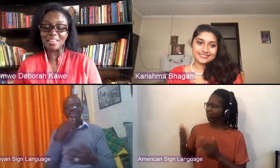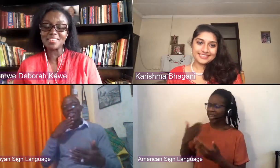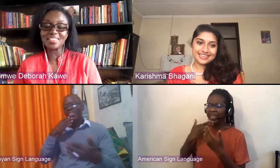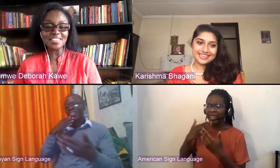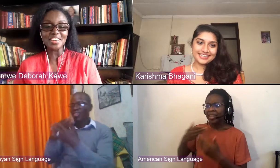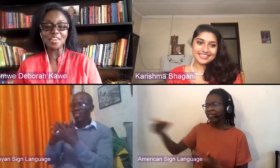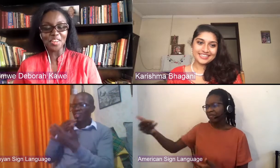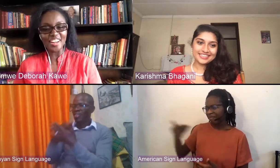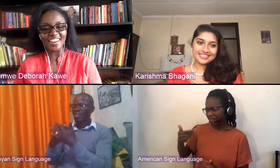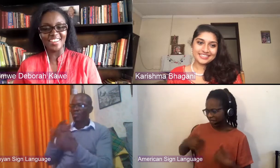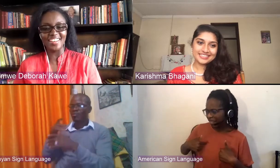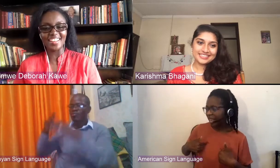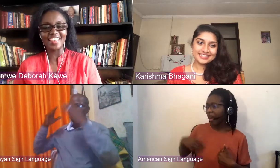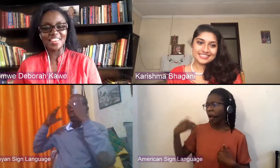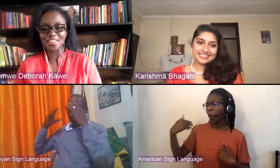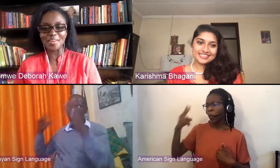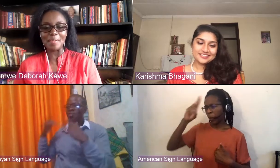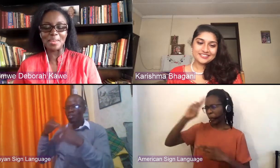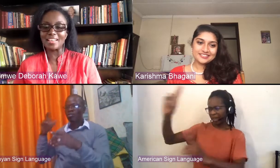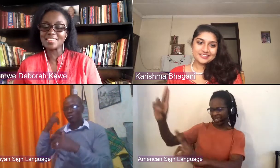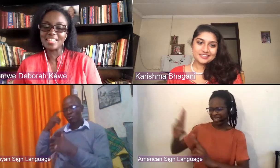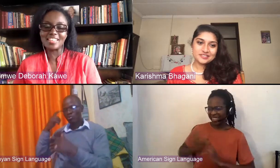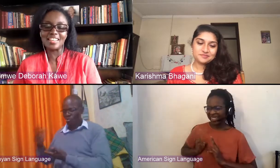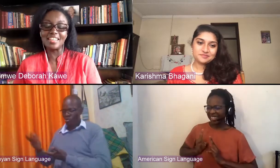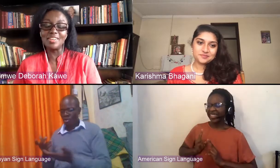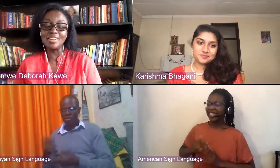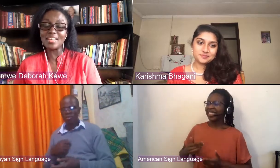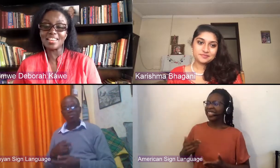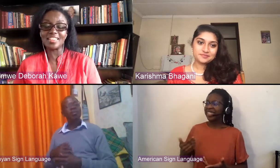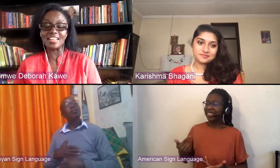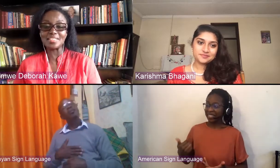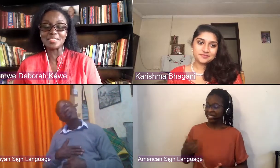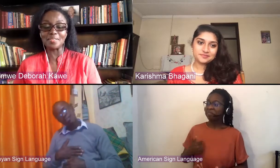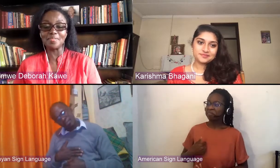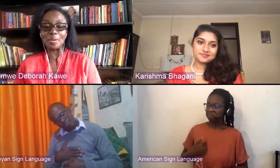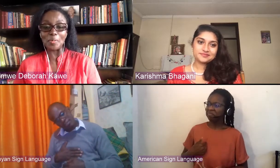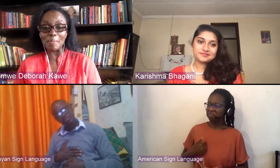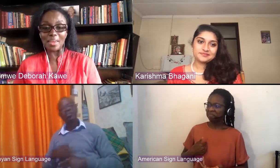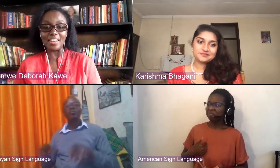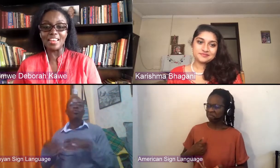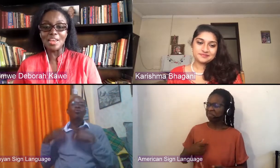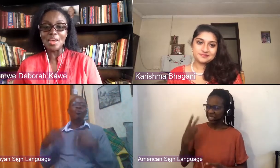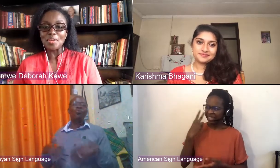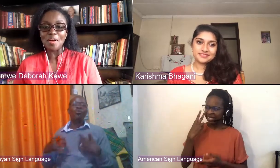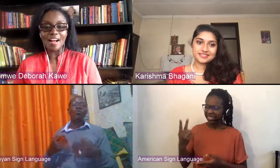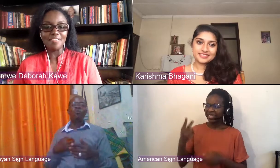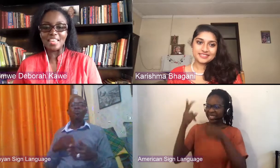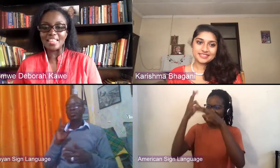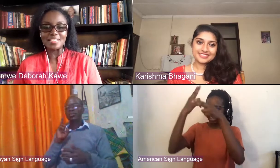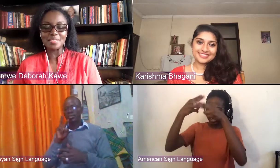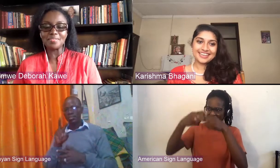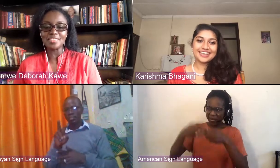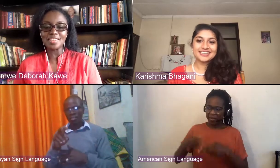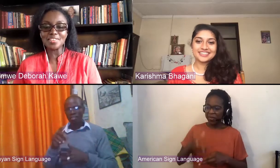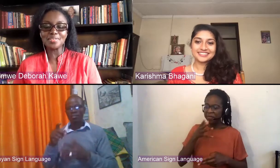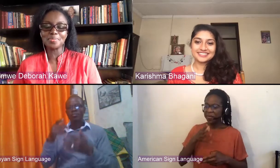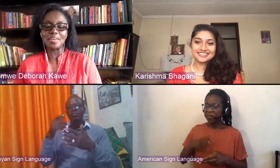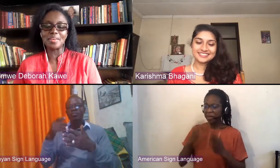It's such an honor. Thank you I mean, looking at the list of the women you having these conversations with